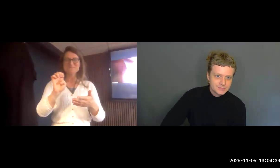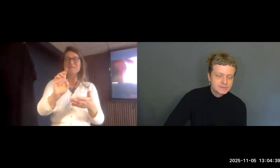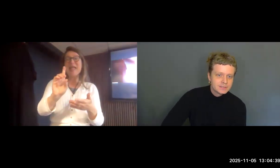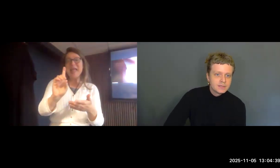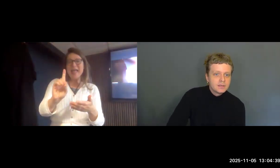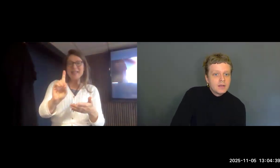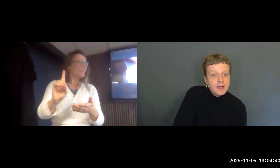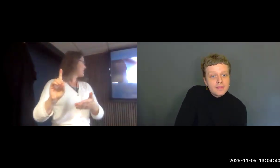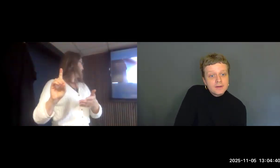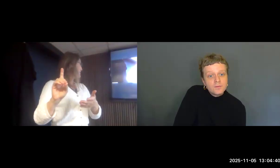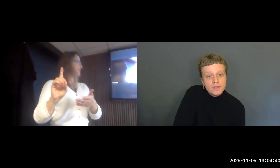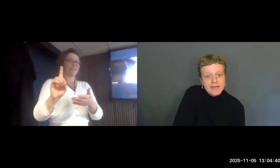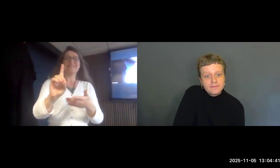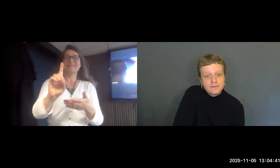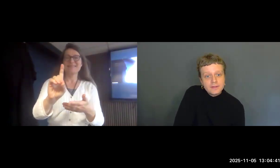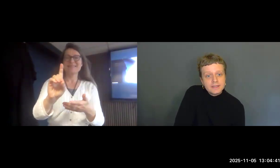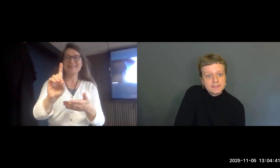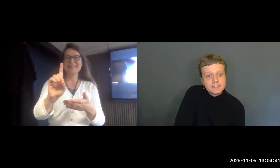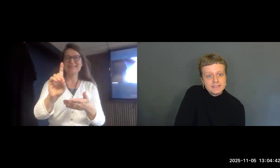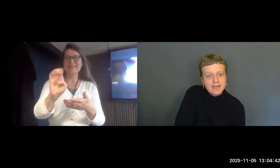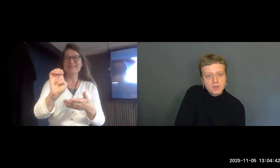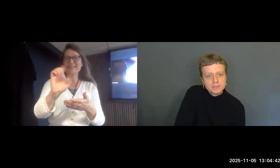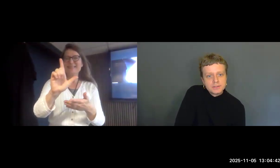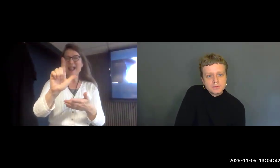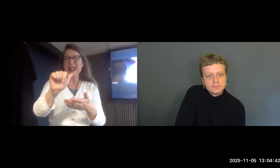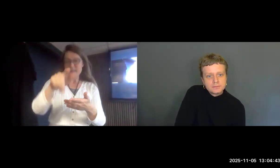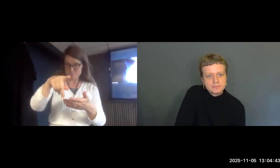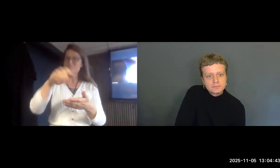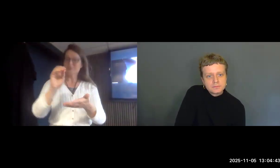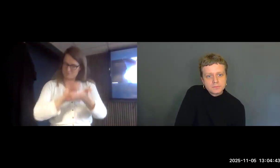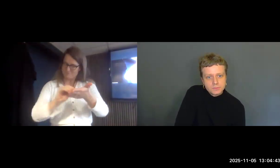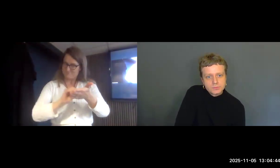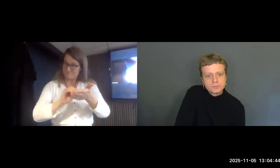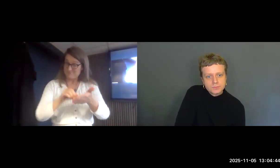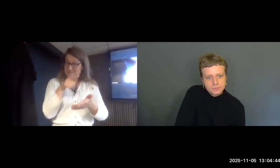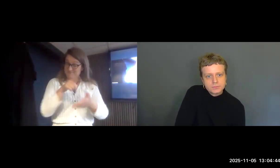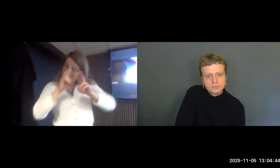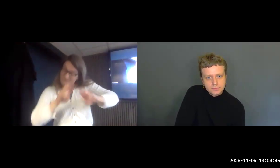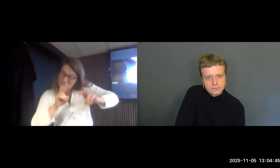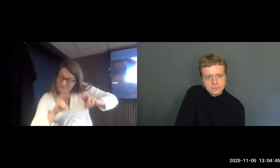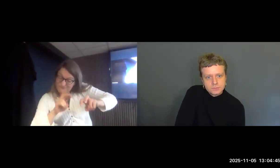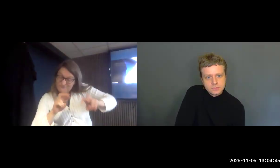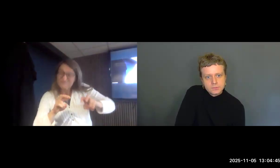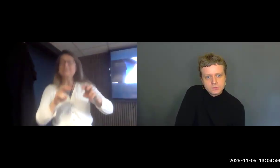And then we have Delaporte.